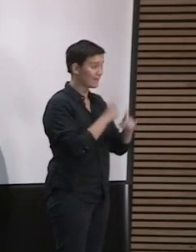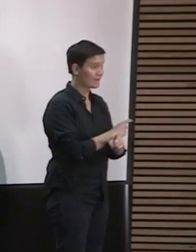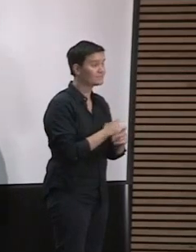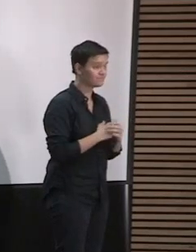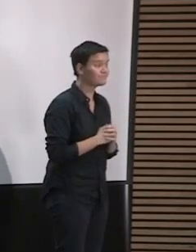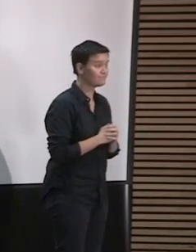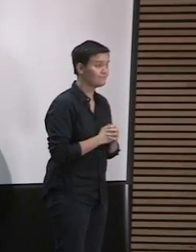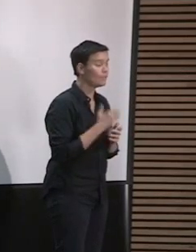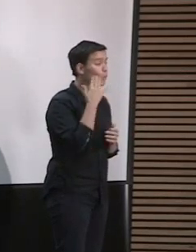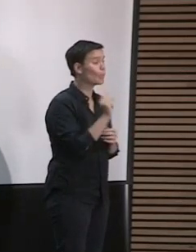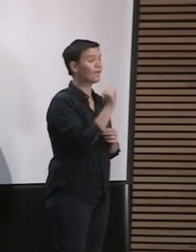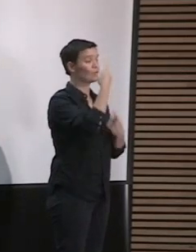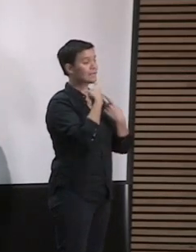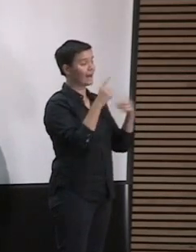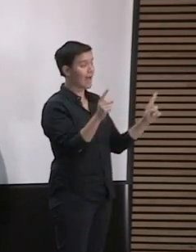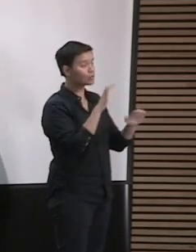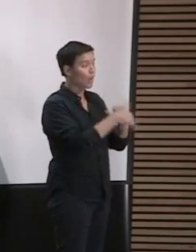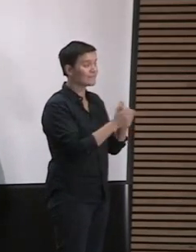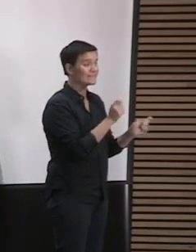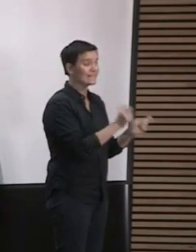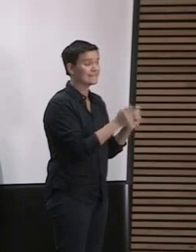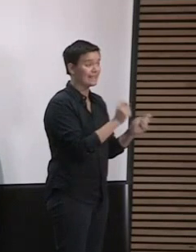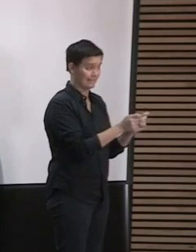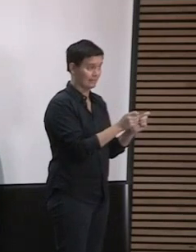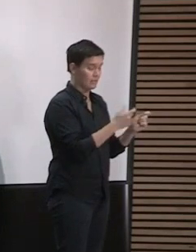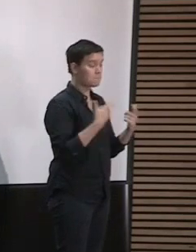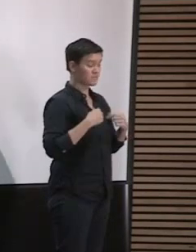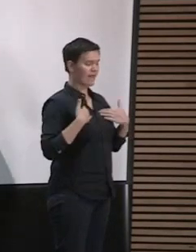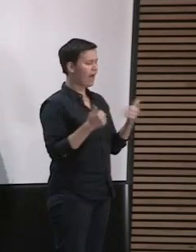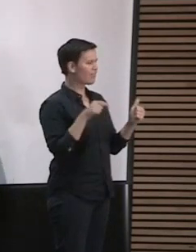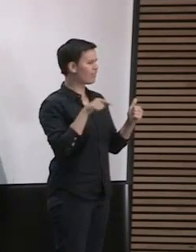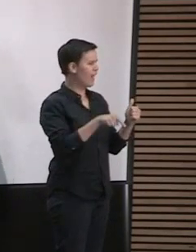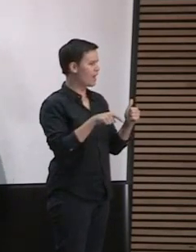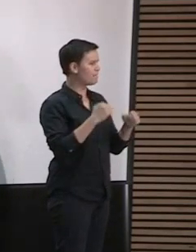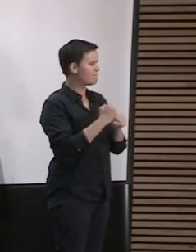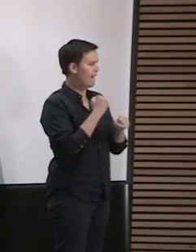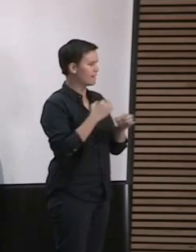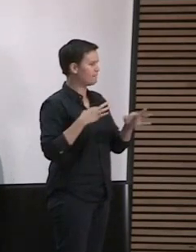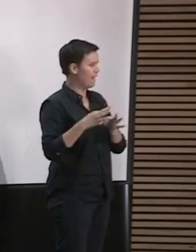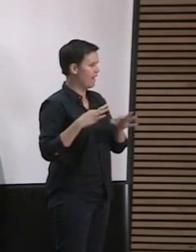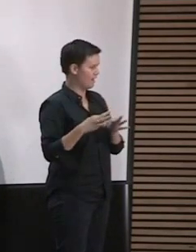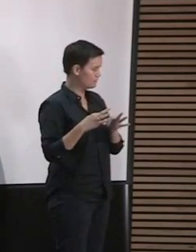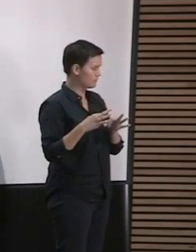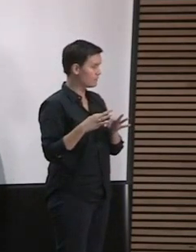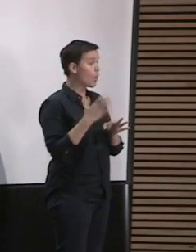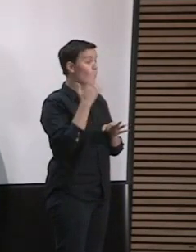It is confirmation that it is a complex operation. At the time that we announced our testing